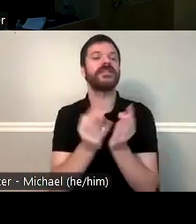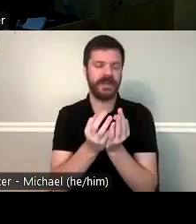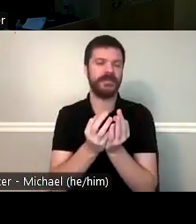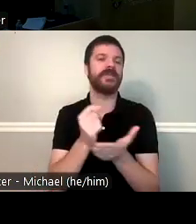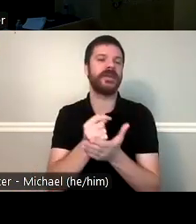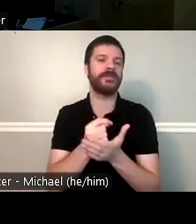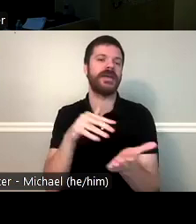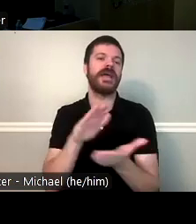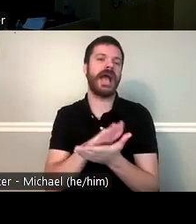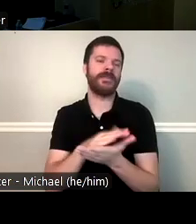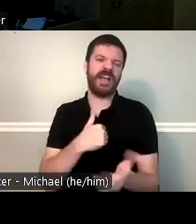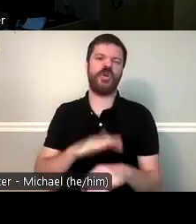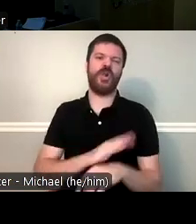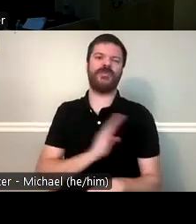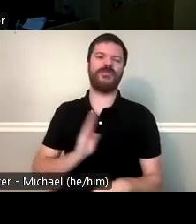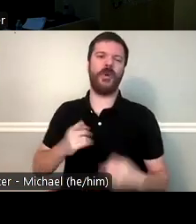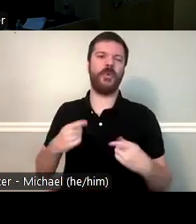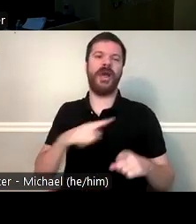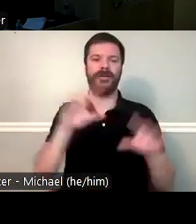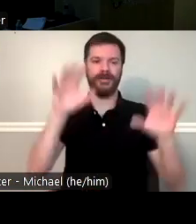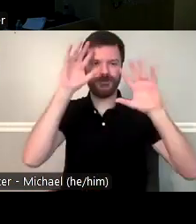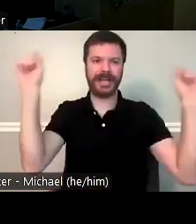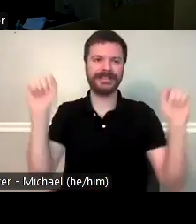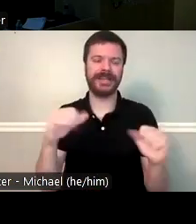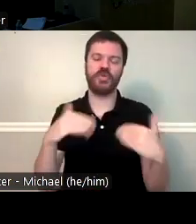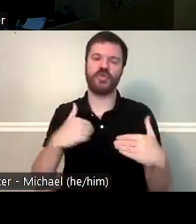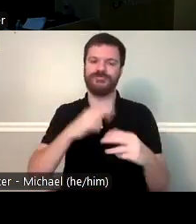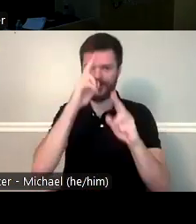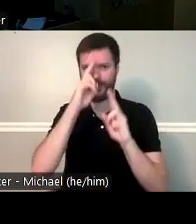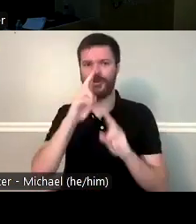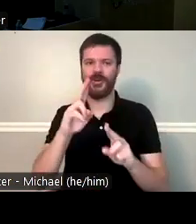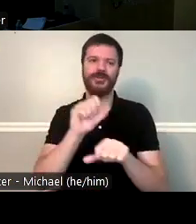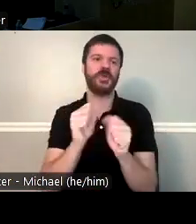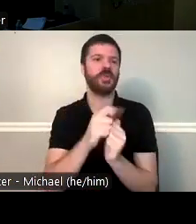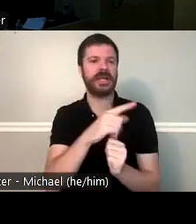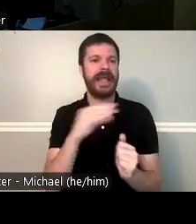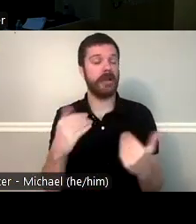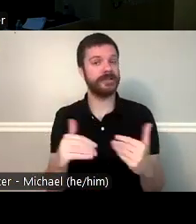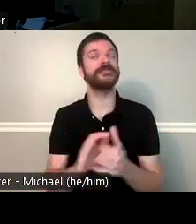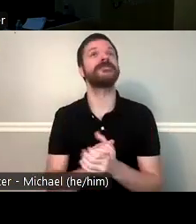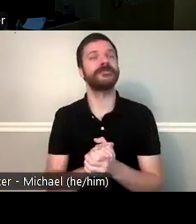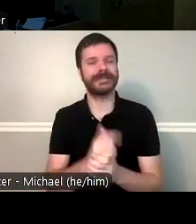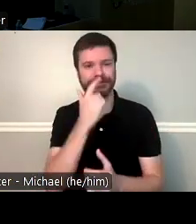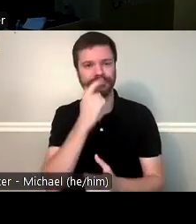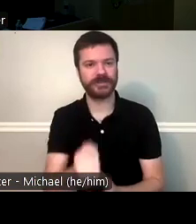on the board when she was president that was an honor and very interesting she's the past editor